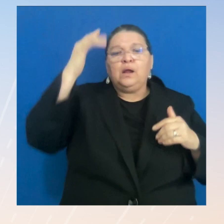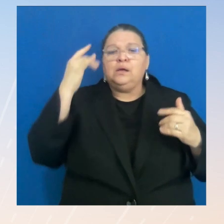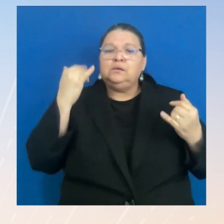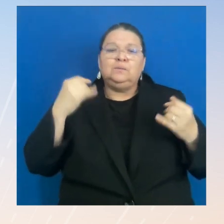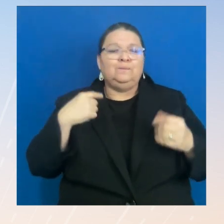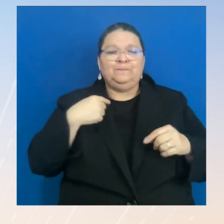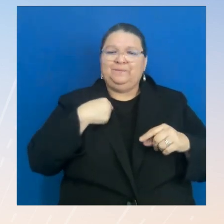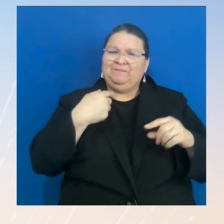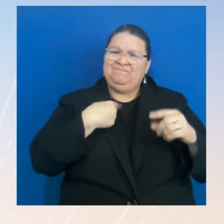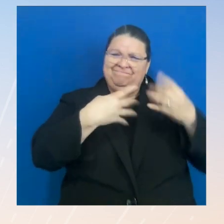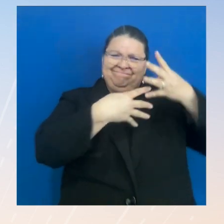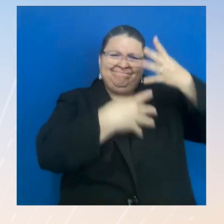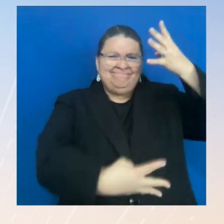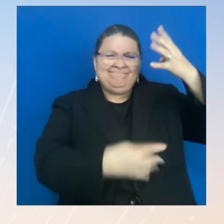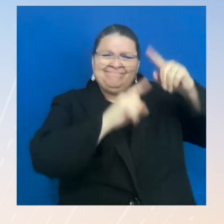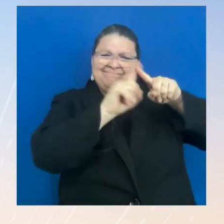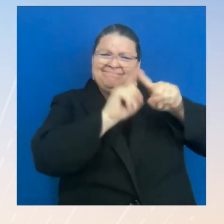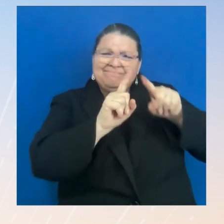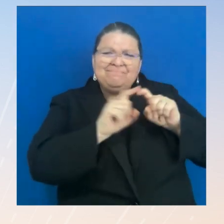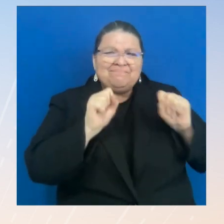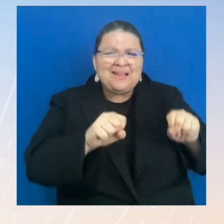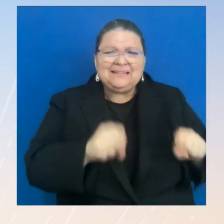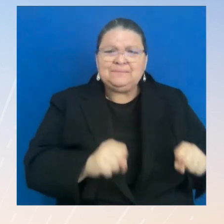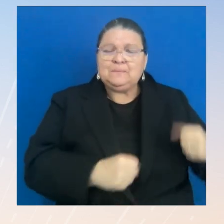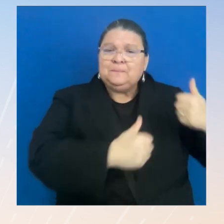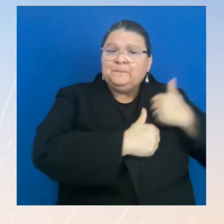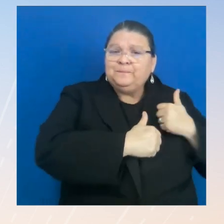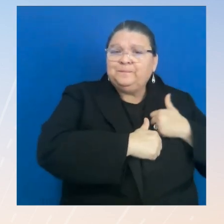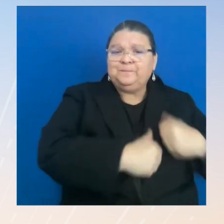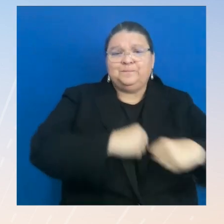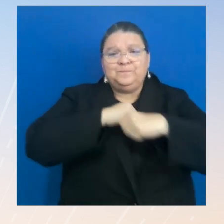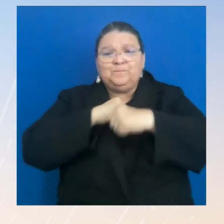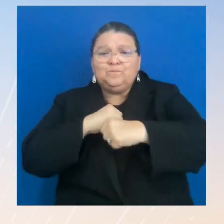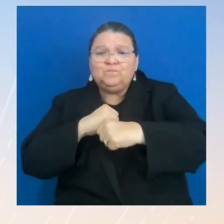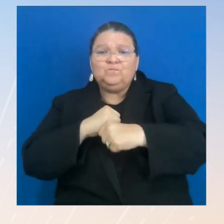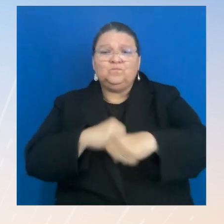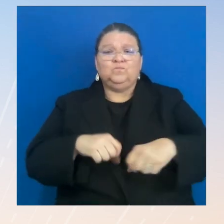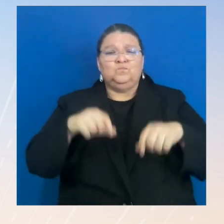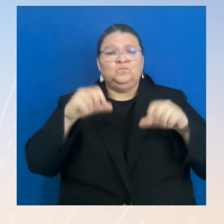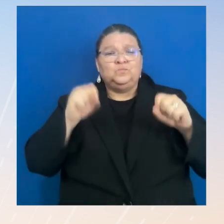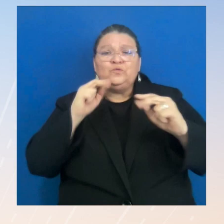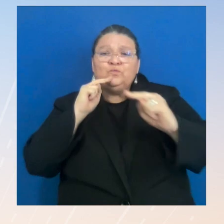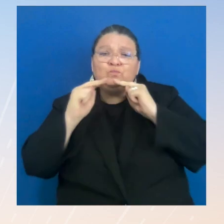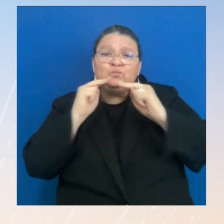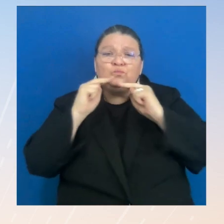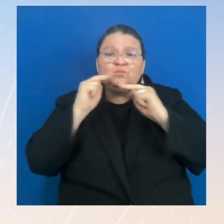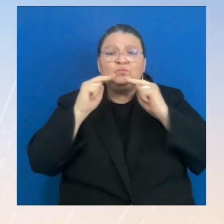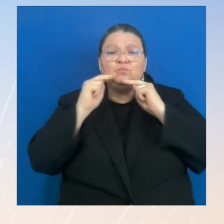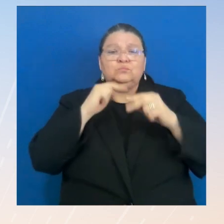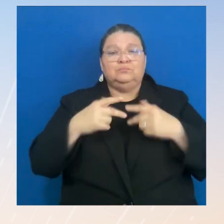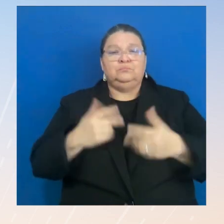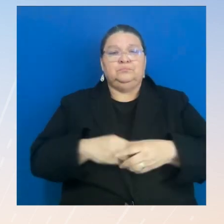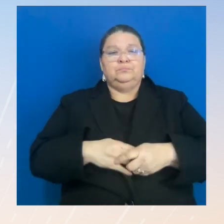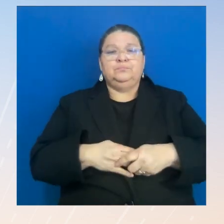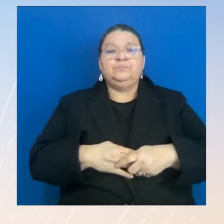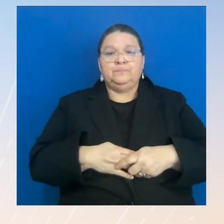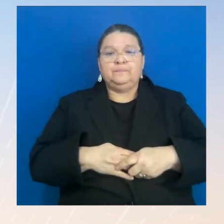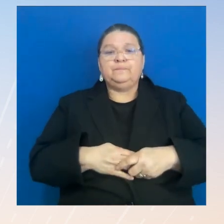as we prepare for a range of contingencies. Go ahead. Ms. Psaki: American families are preparing for summer vacations right now,